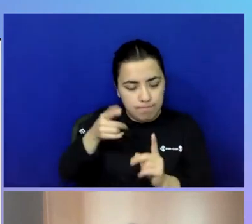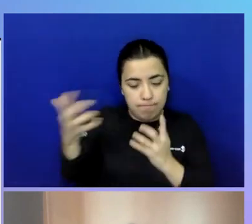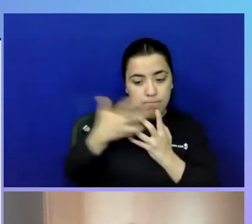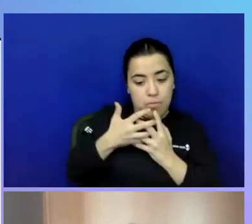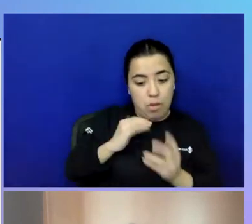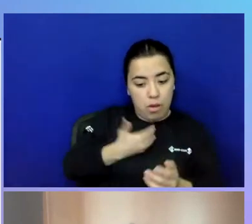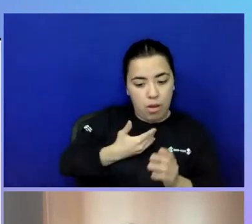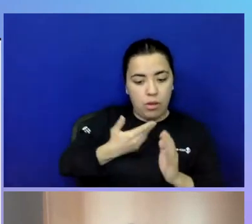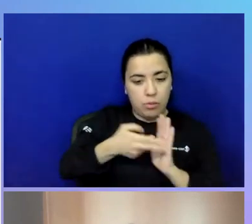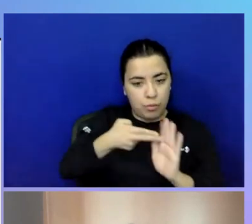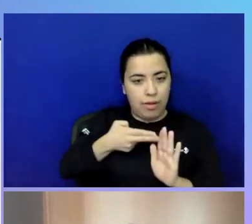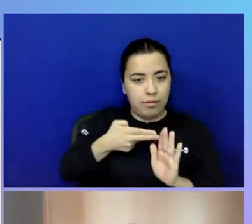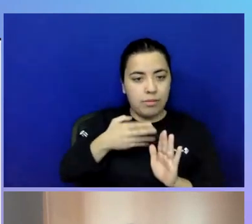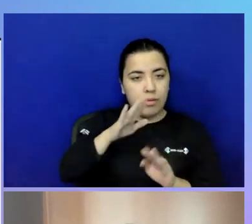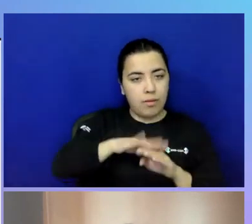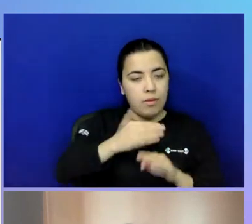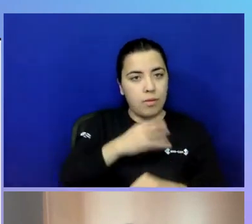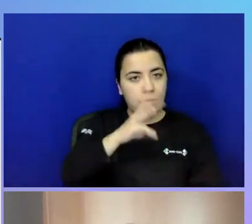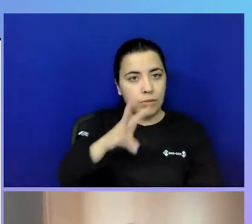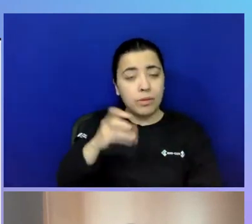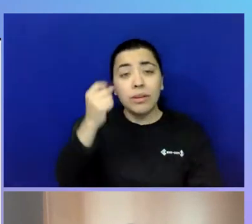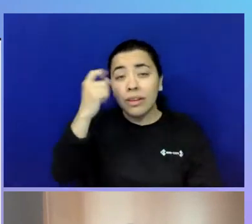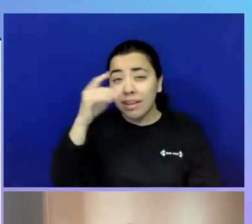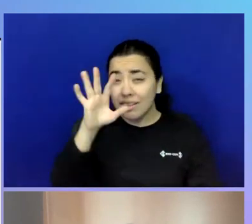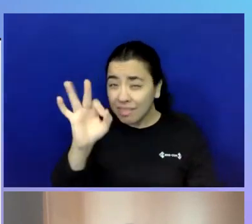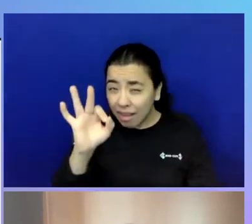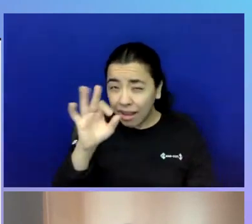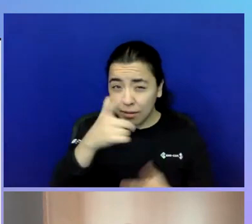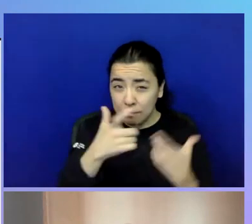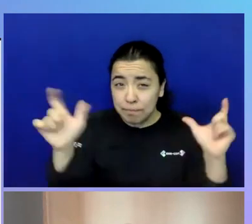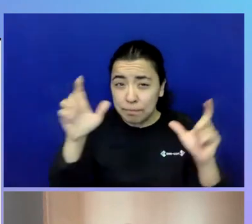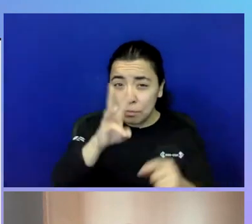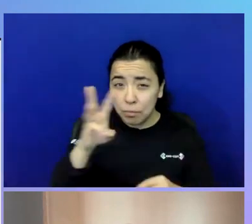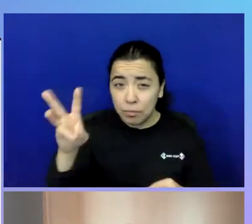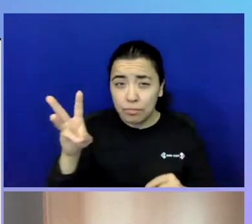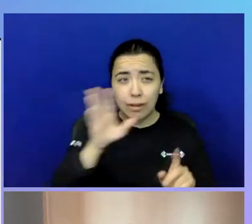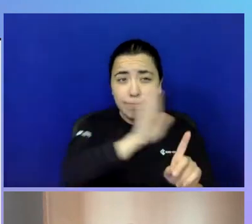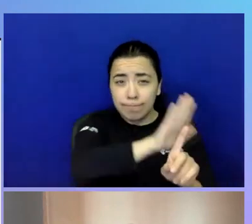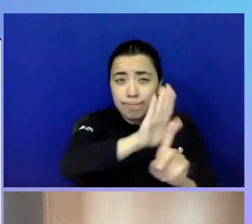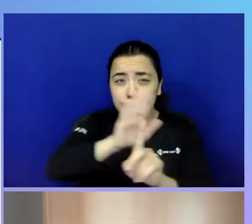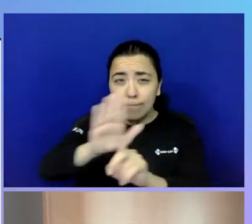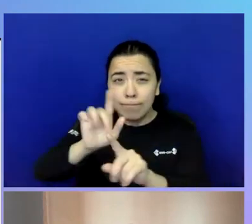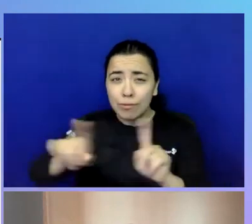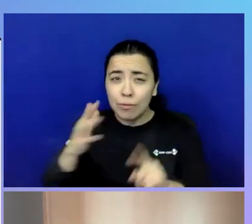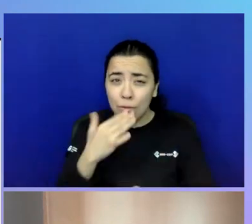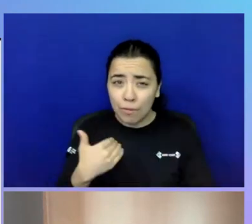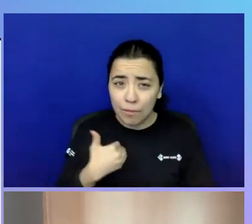that we've migrated all within their own. They have their own brand specific colors, um, needing to make sure that's all